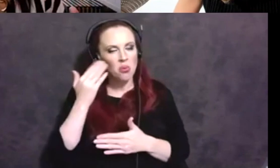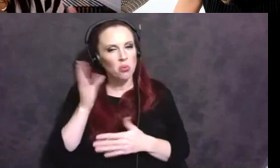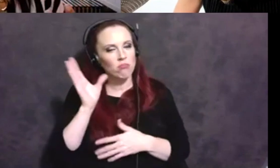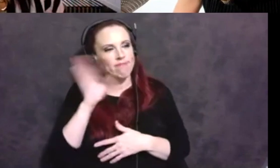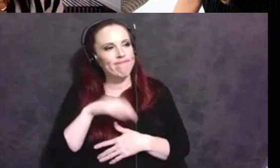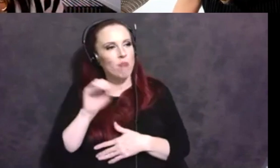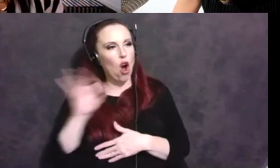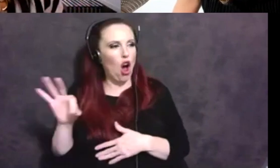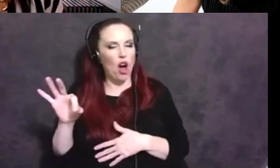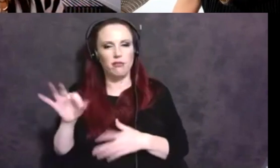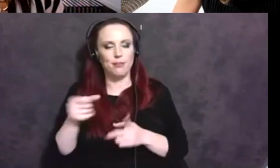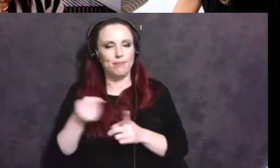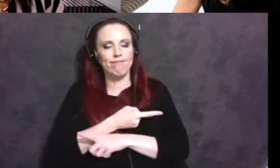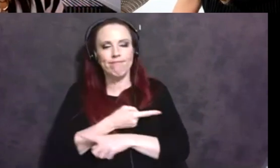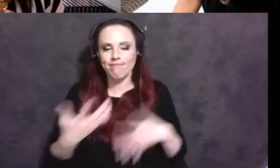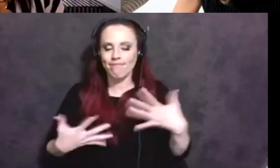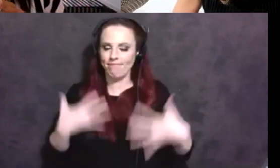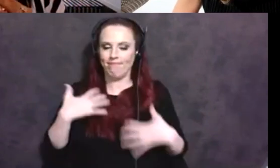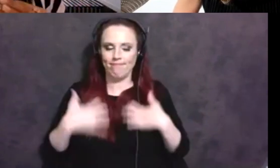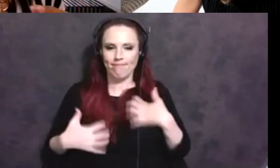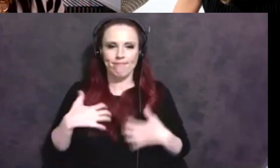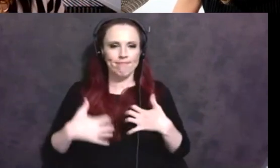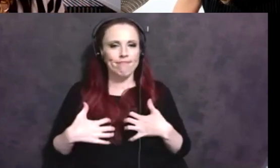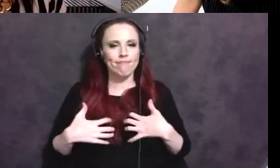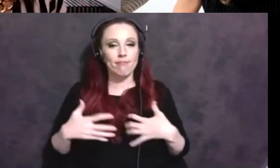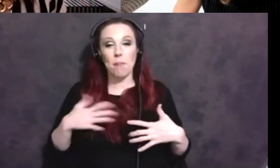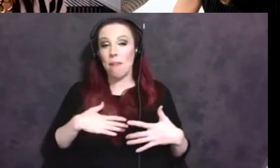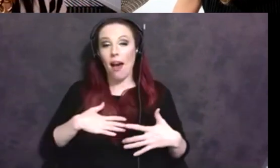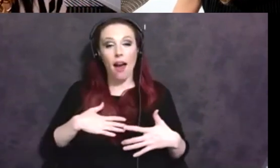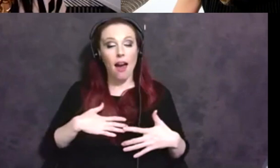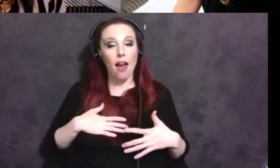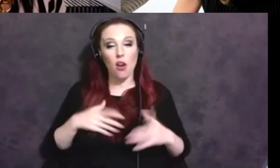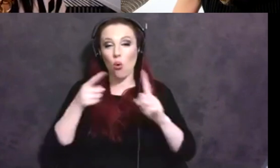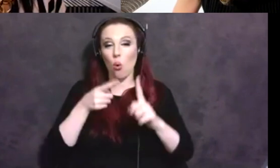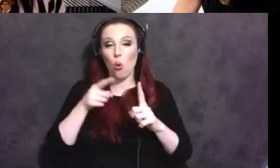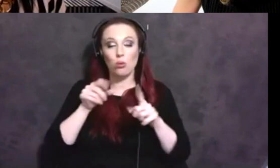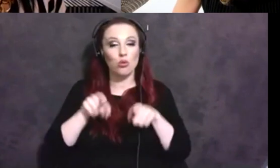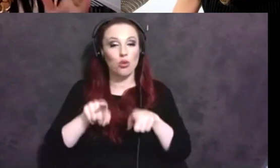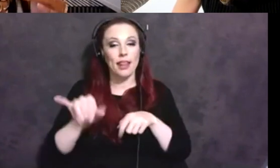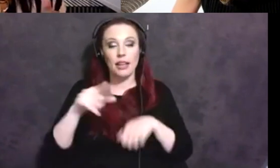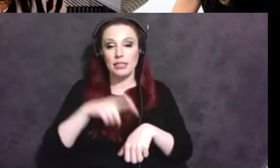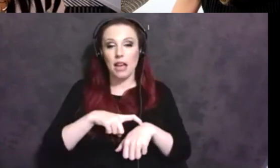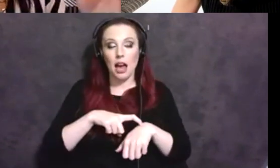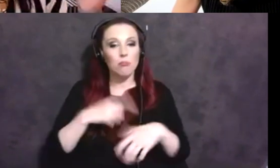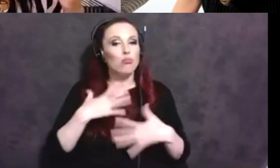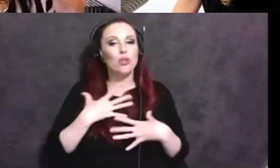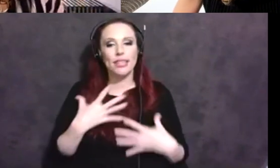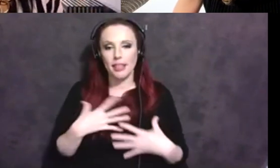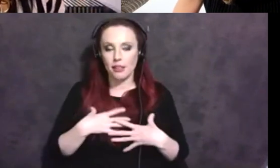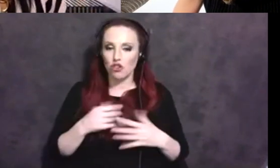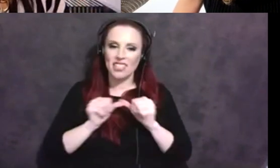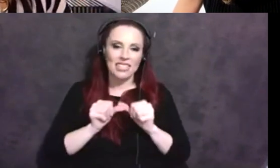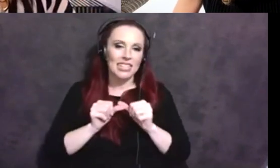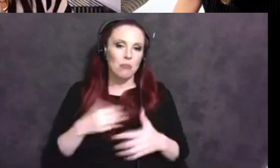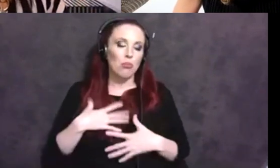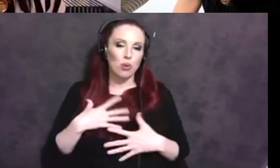and disassociate as a way to navigate through this difficult time. I knew something was